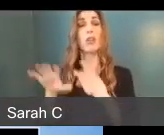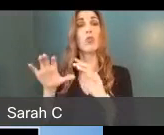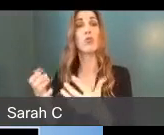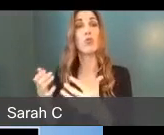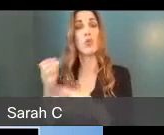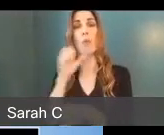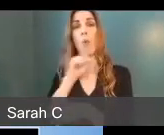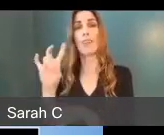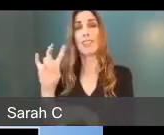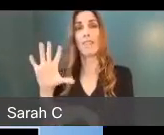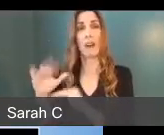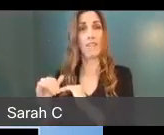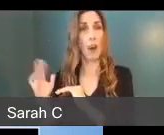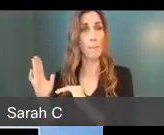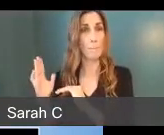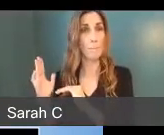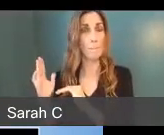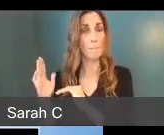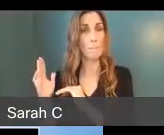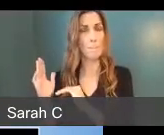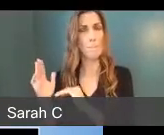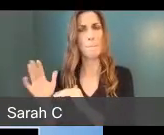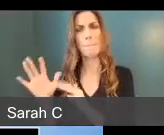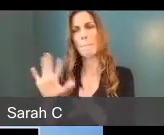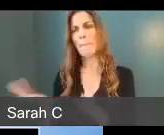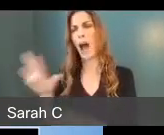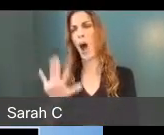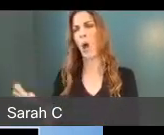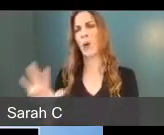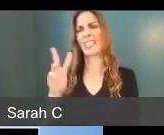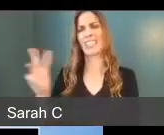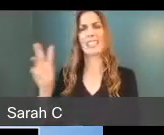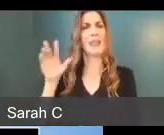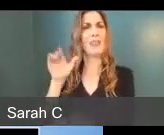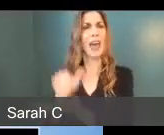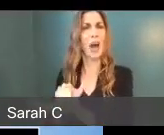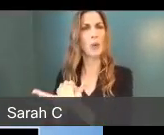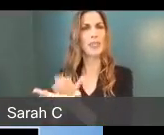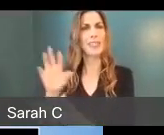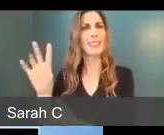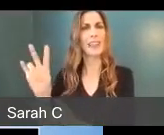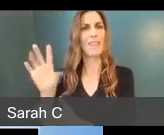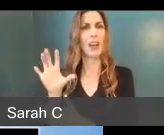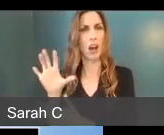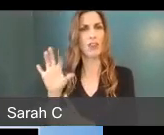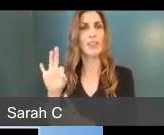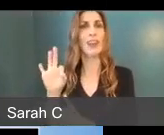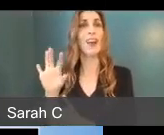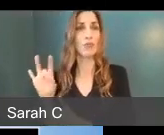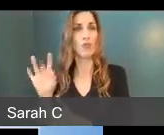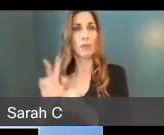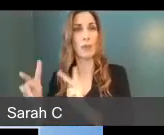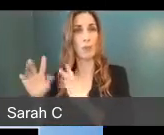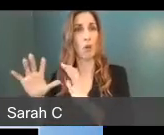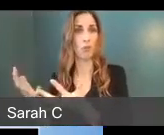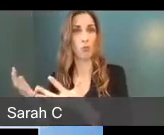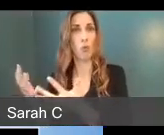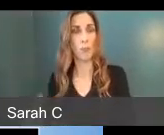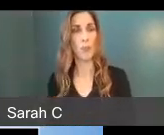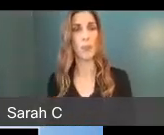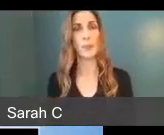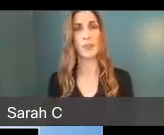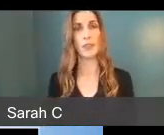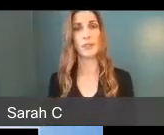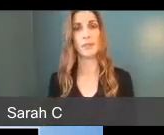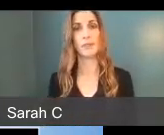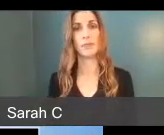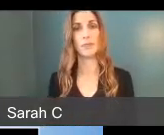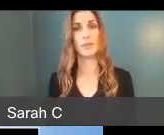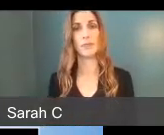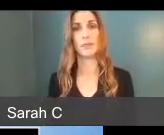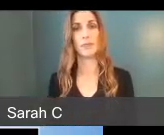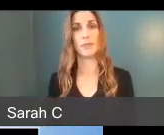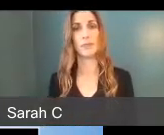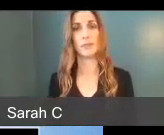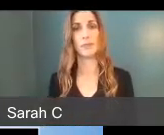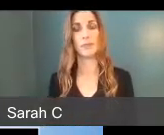we have about 66,793 individuals. If you take a look at the teachers and essential school staff,